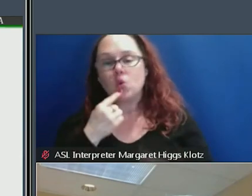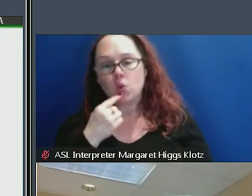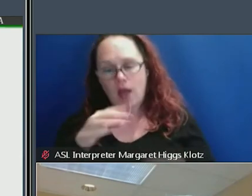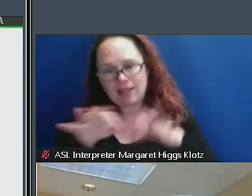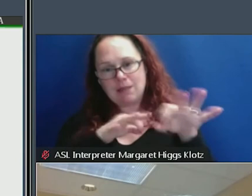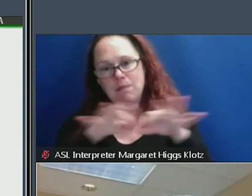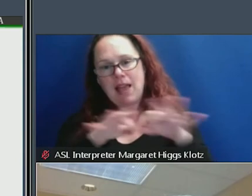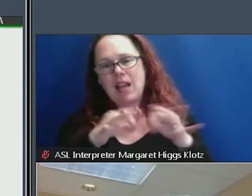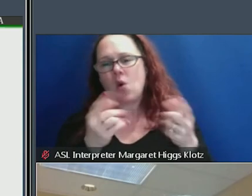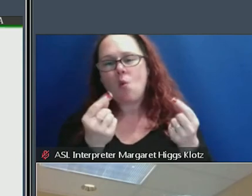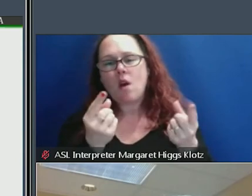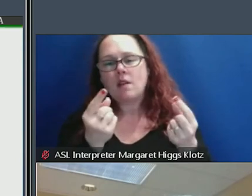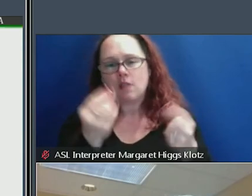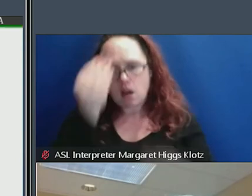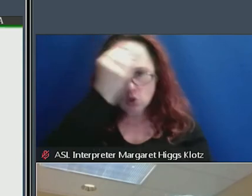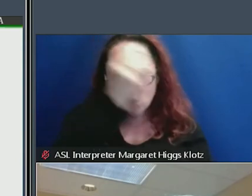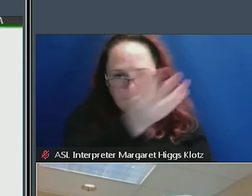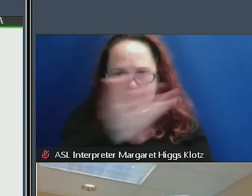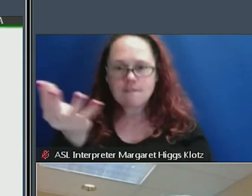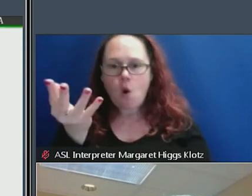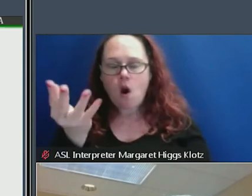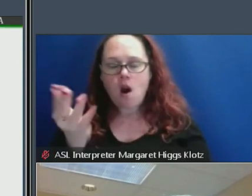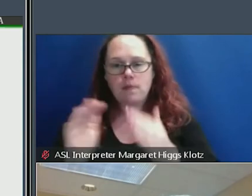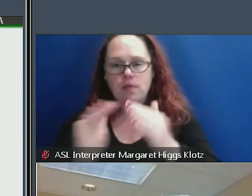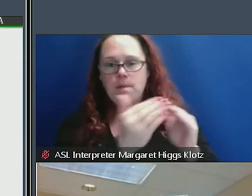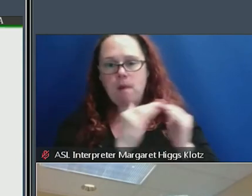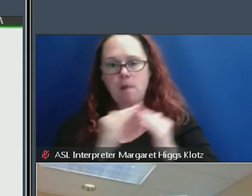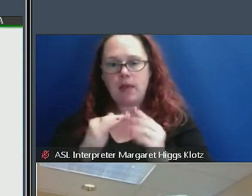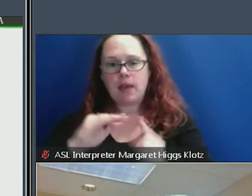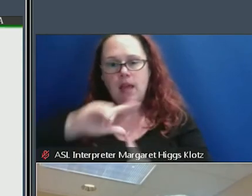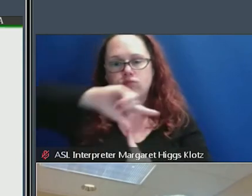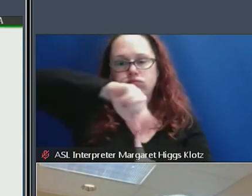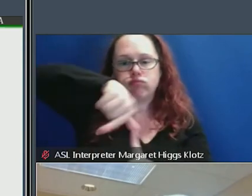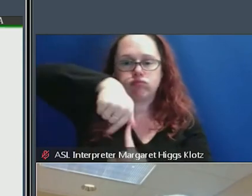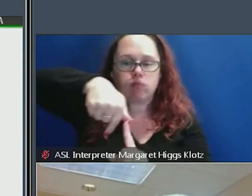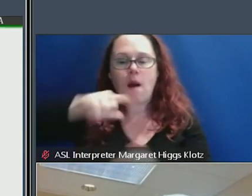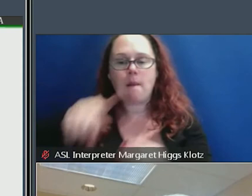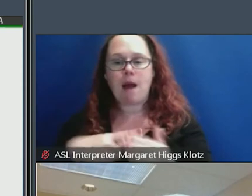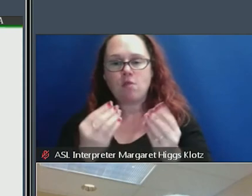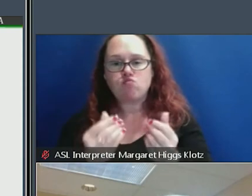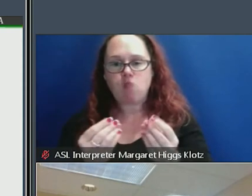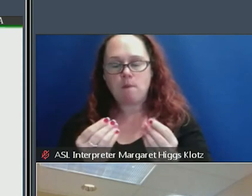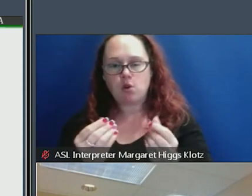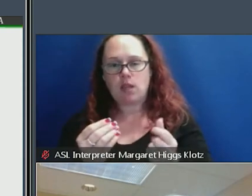including the neighboring property owners about the proposed project include the dates of meetings were advanced at which